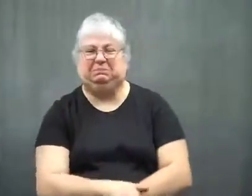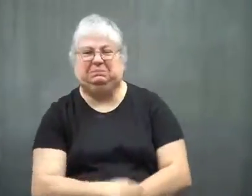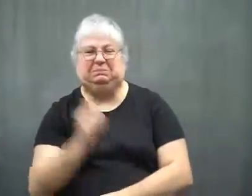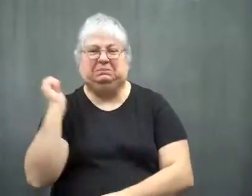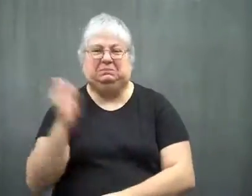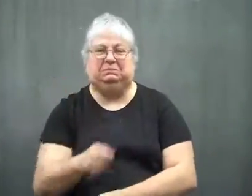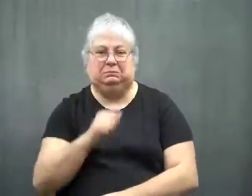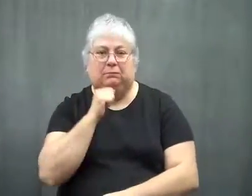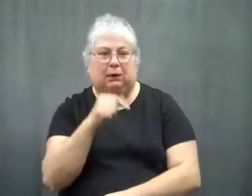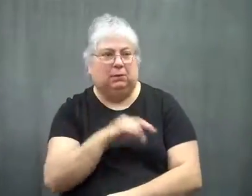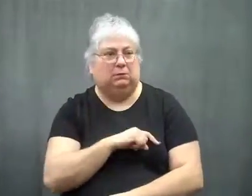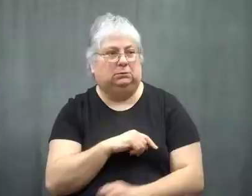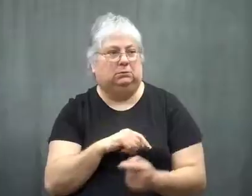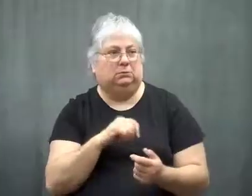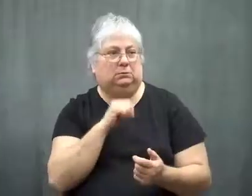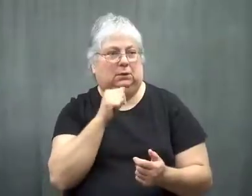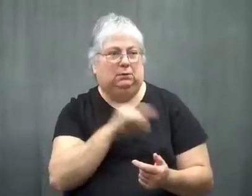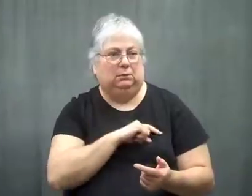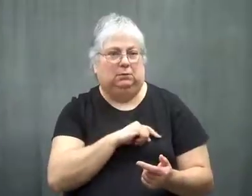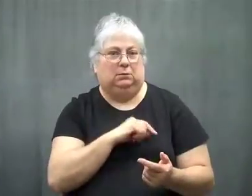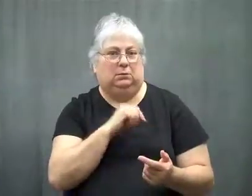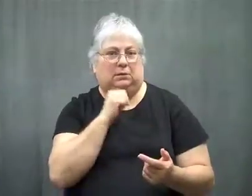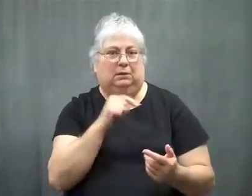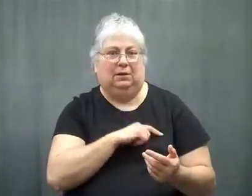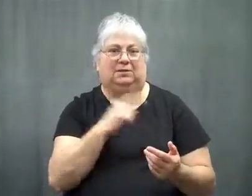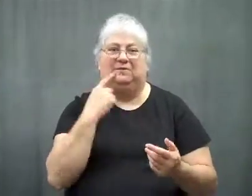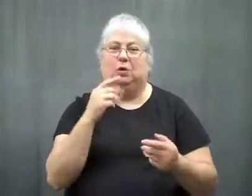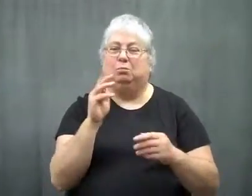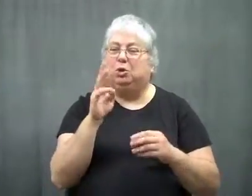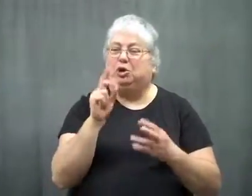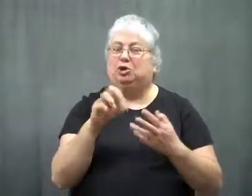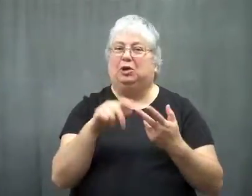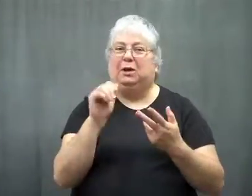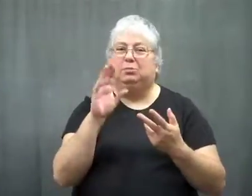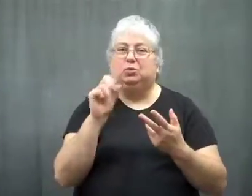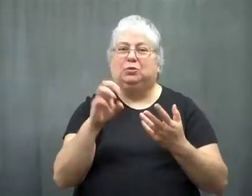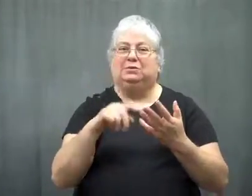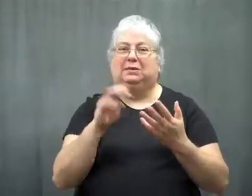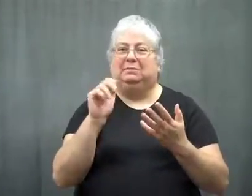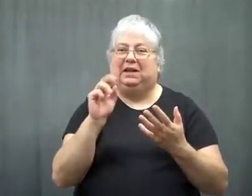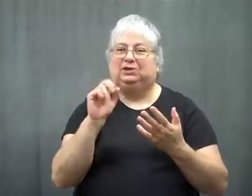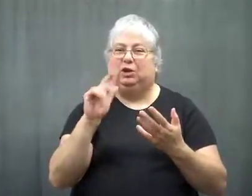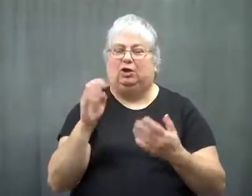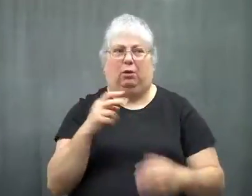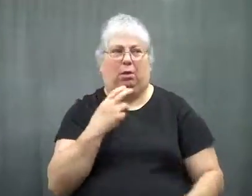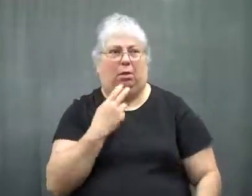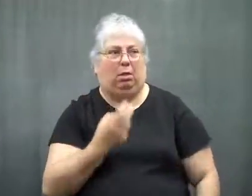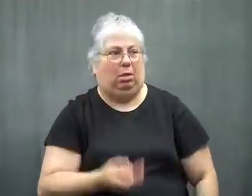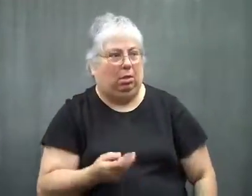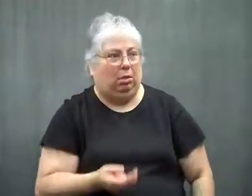People were shocked when she was found not guilty of murder, manslaugther and child abuse.